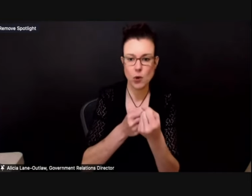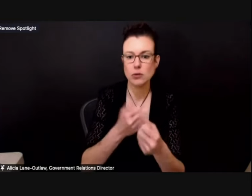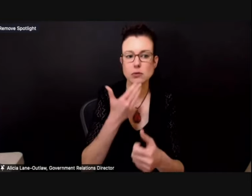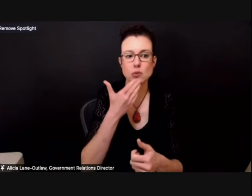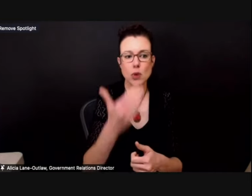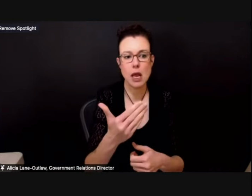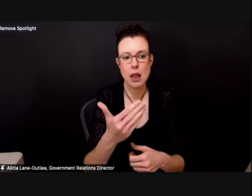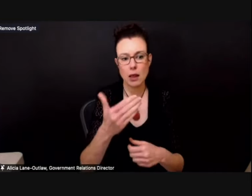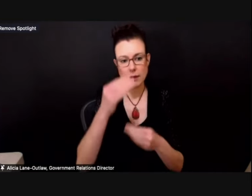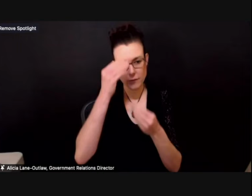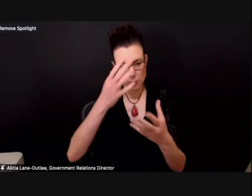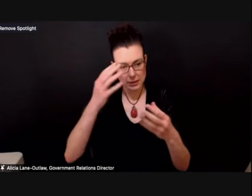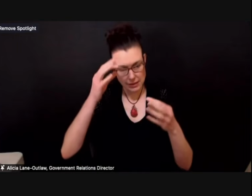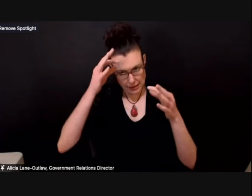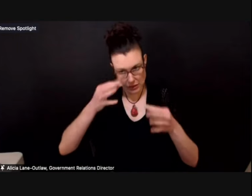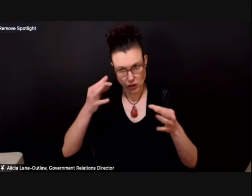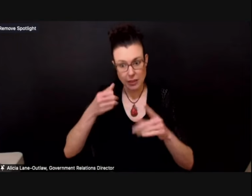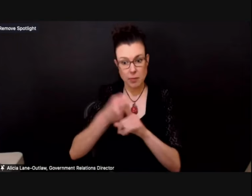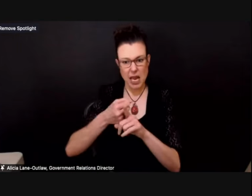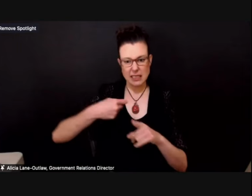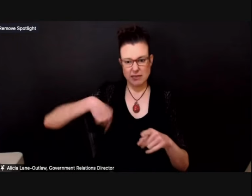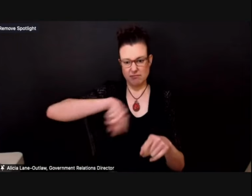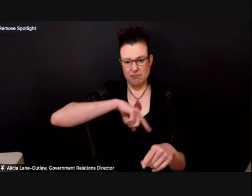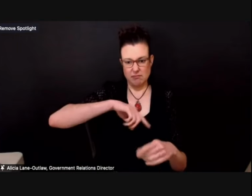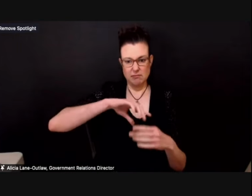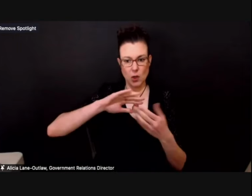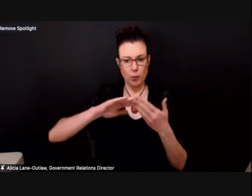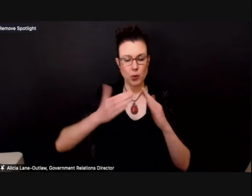community and